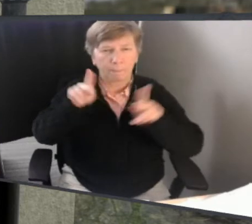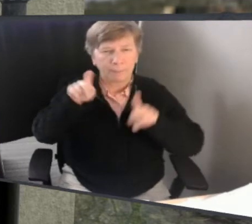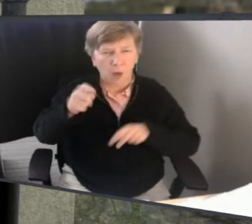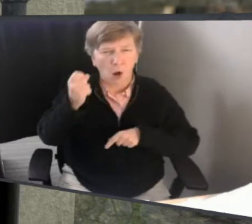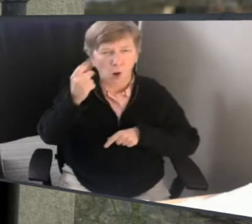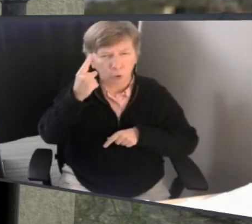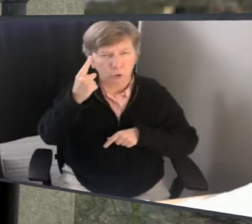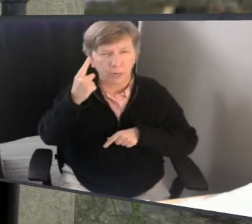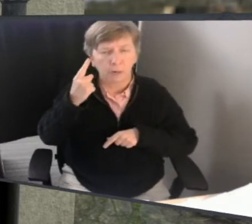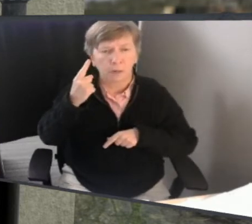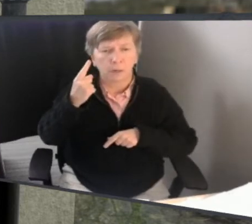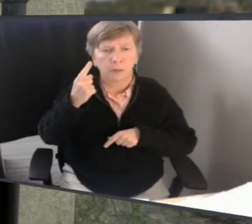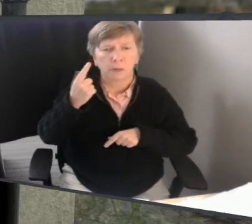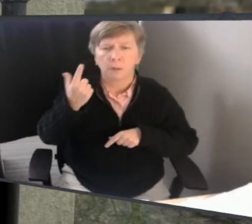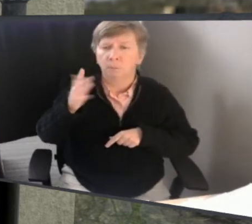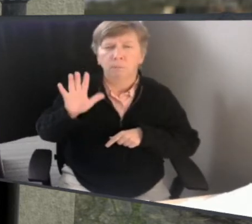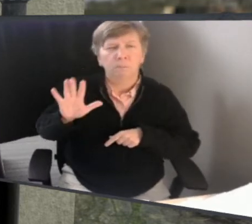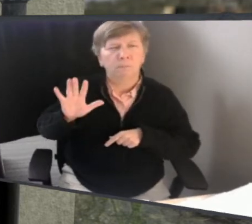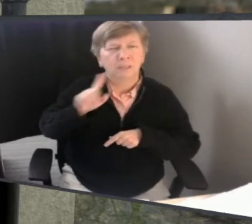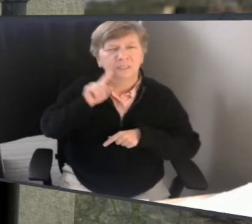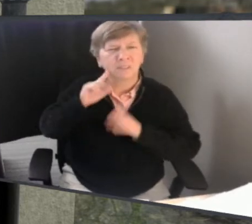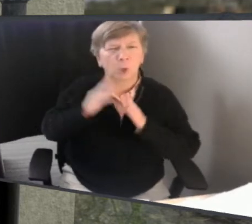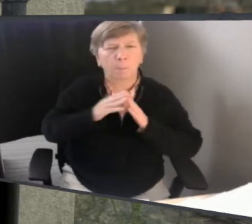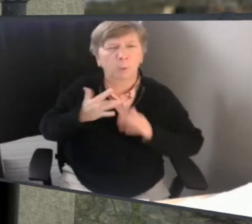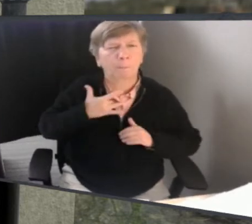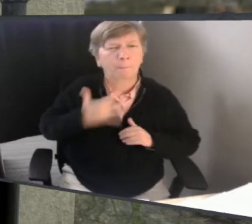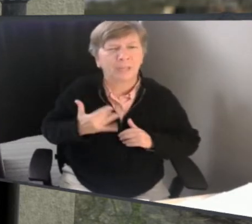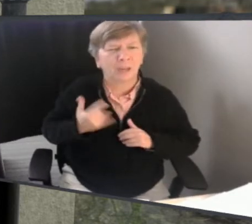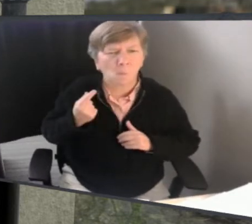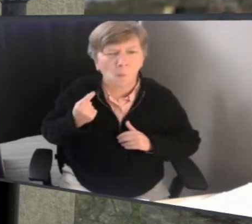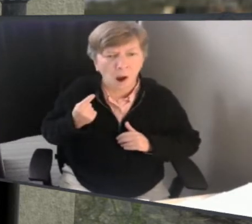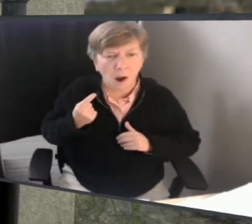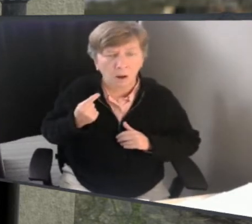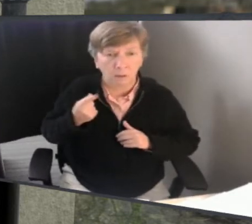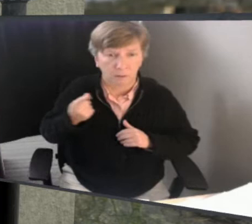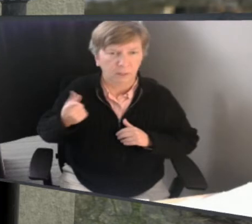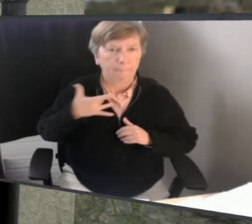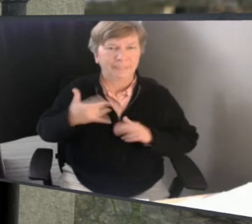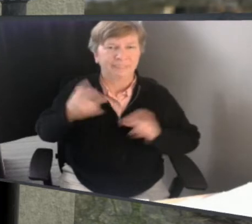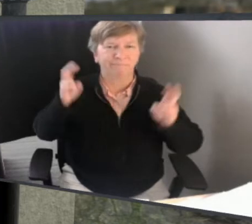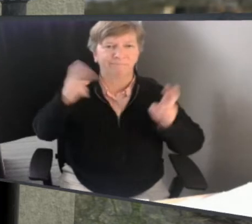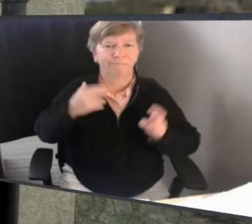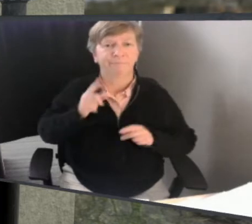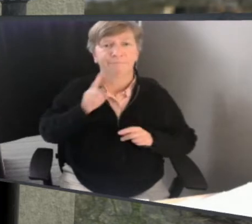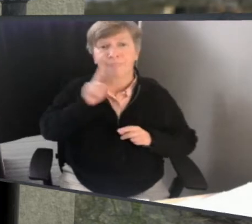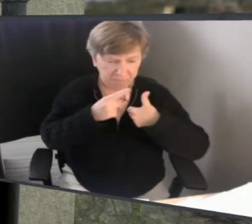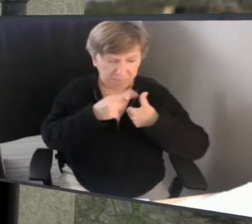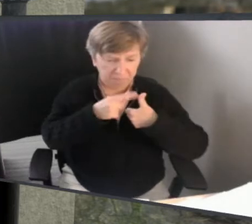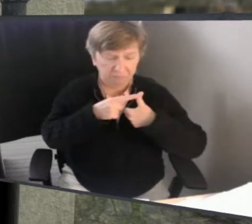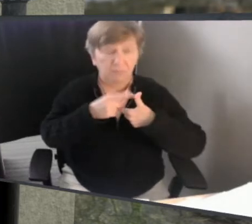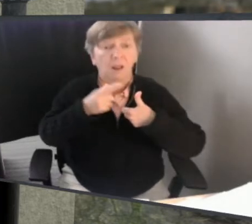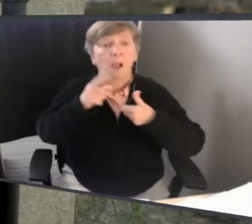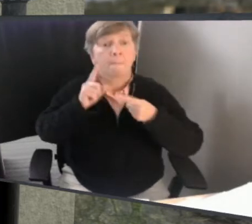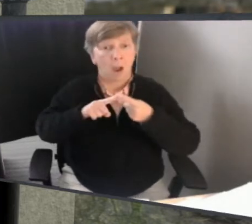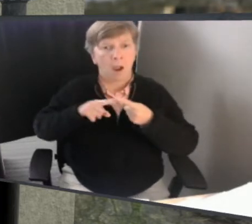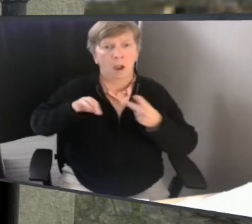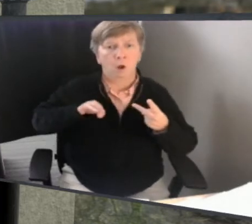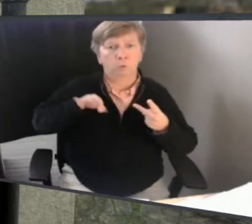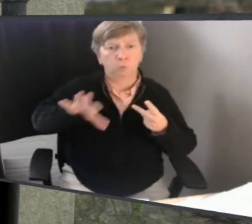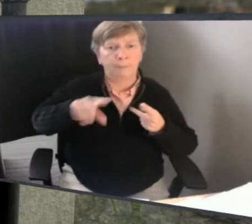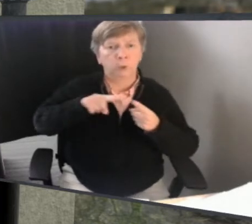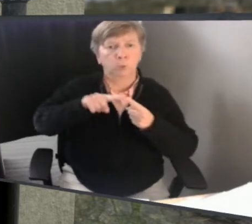about the deaf community. It's important to understand that deaf people want to be a member of a